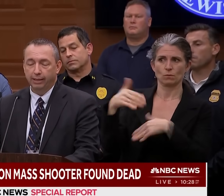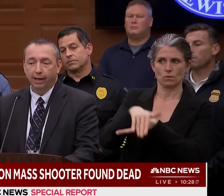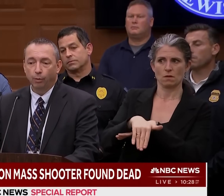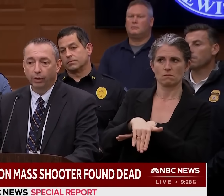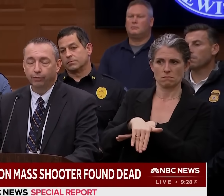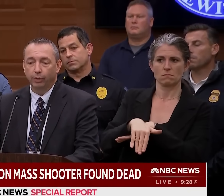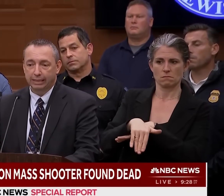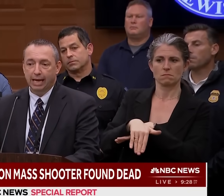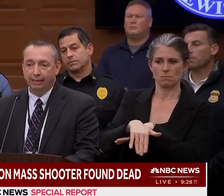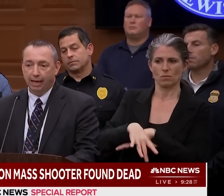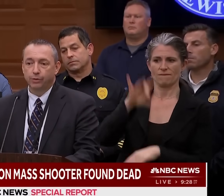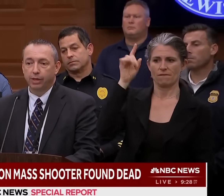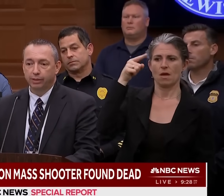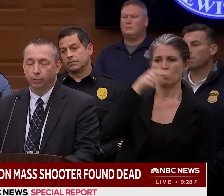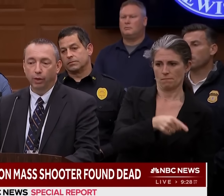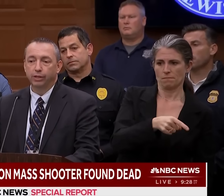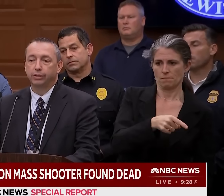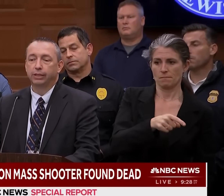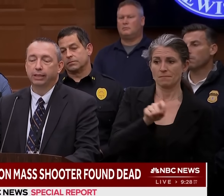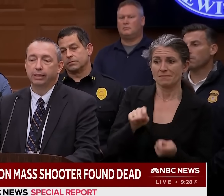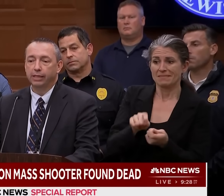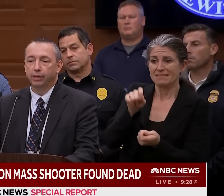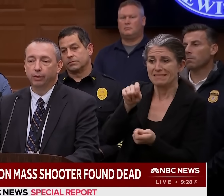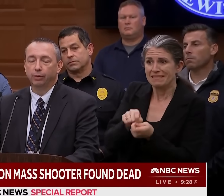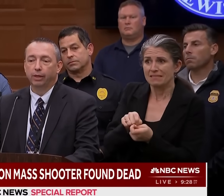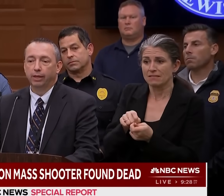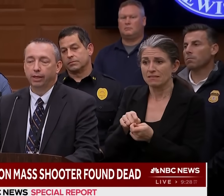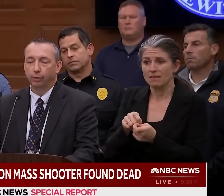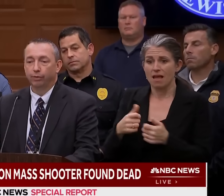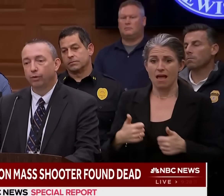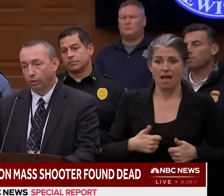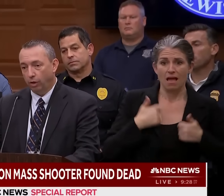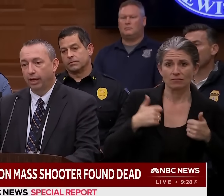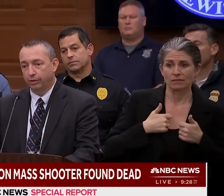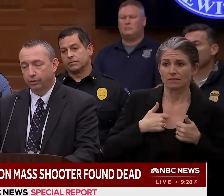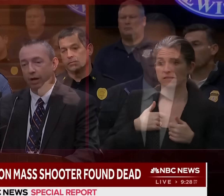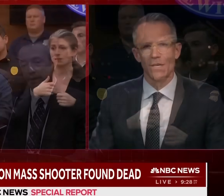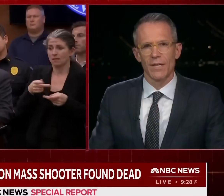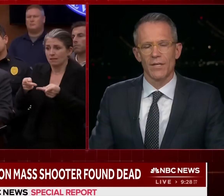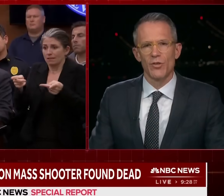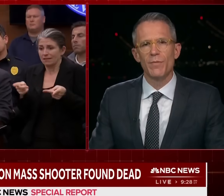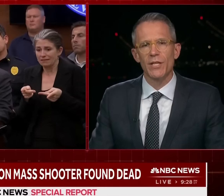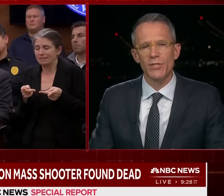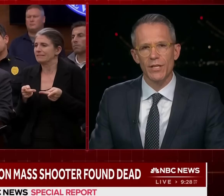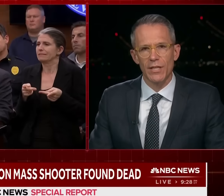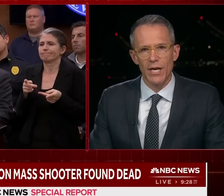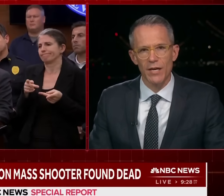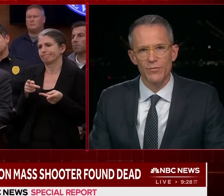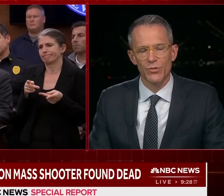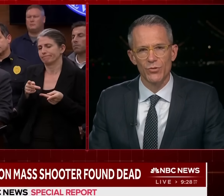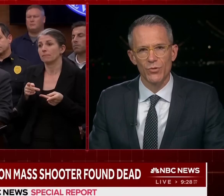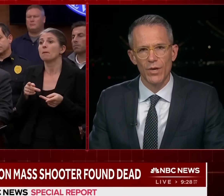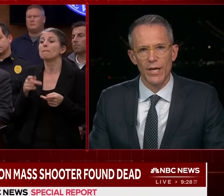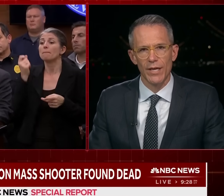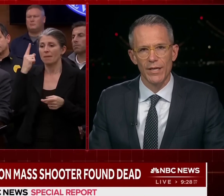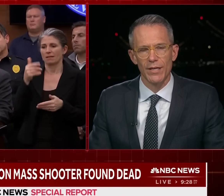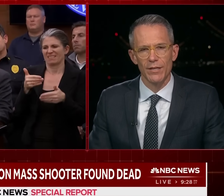WHERE EXACTLY DID YOU FIND HIM? 45 THIS EVING IS WHEN MR. CARD WAS LOCATED. I WON'T GIVE YOU AN EXACT ADDRESS.